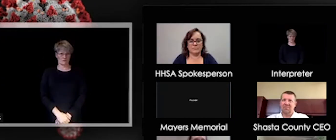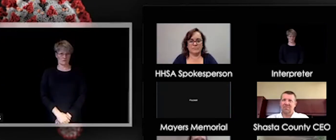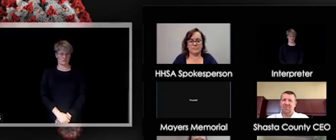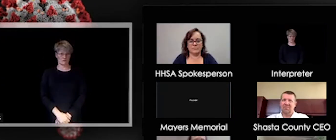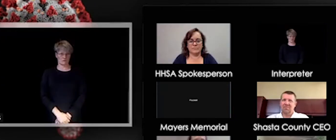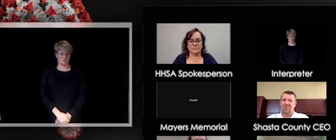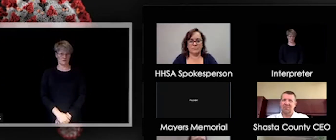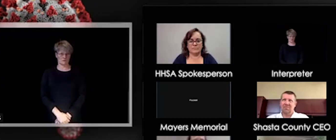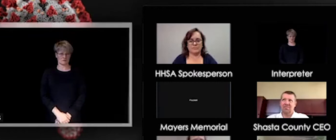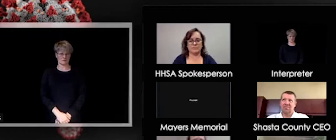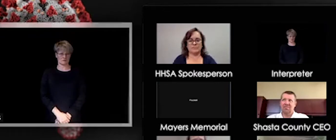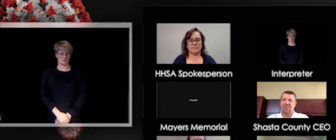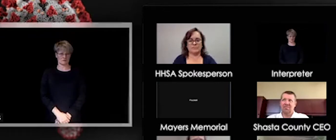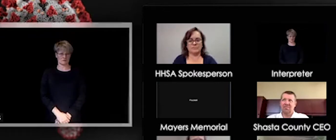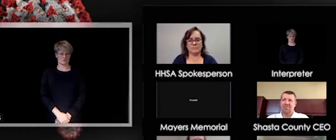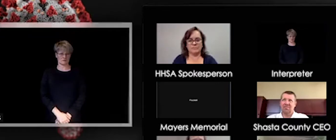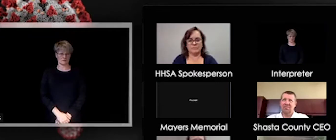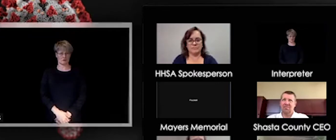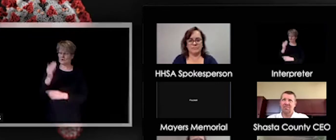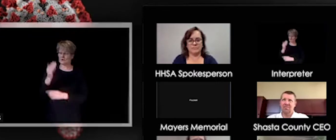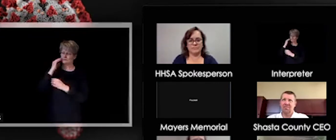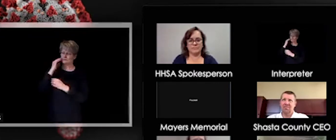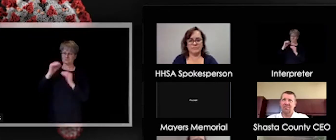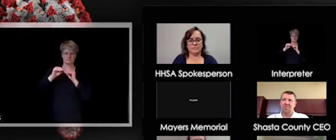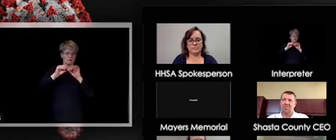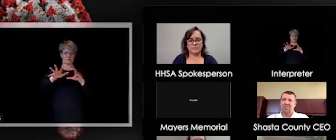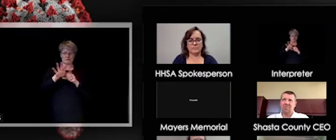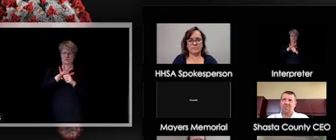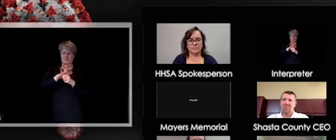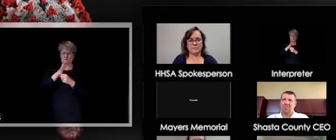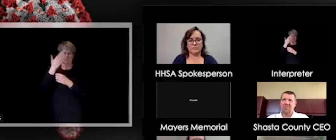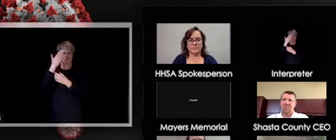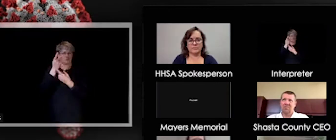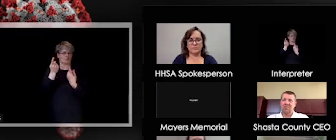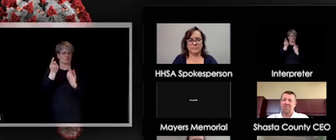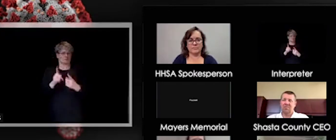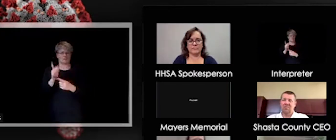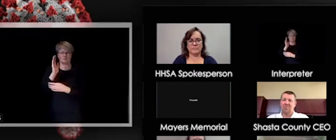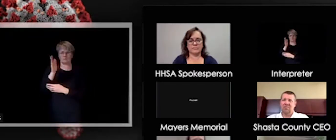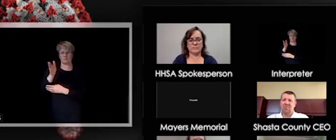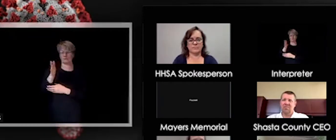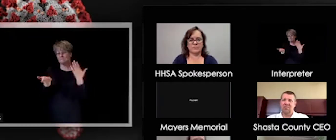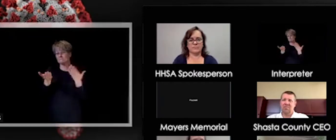outbreak is going to play out locally. We could have a second wave, we could have a